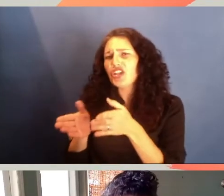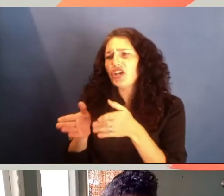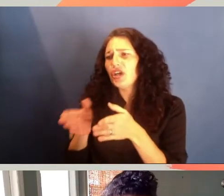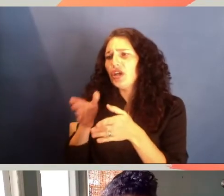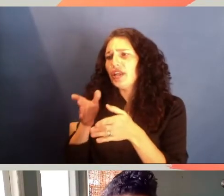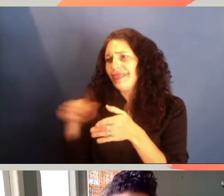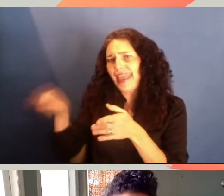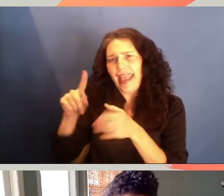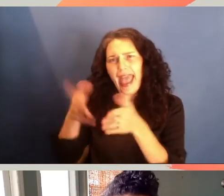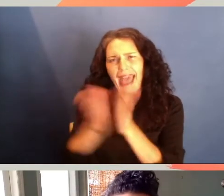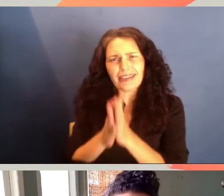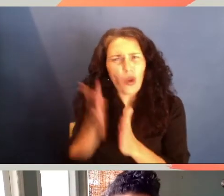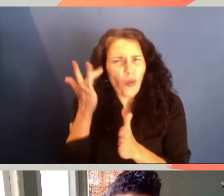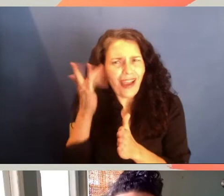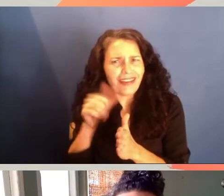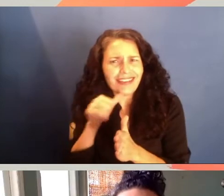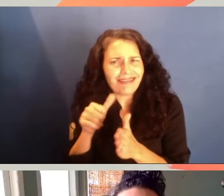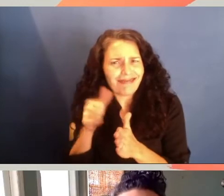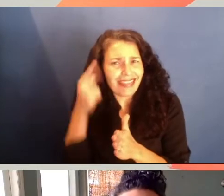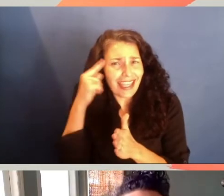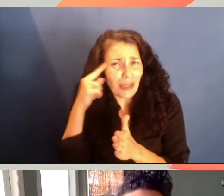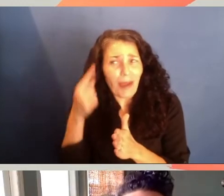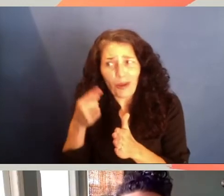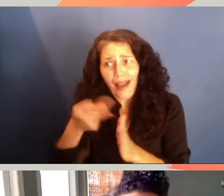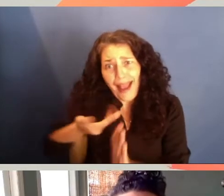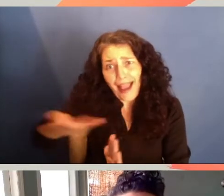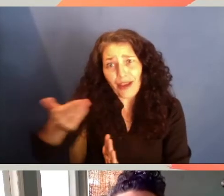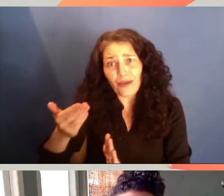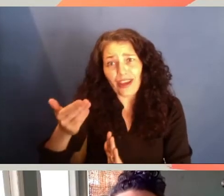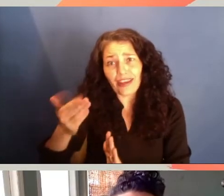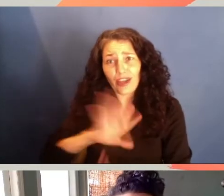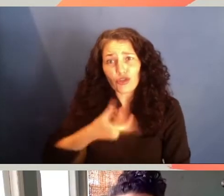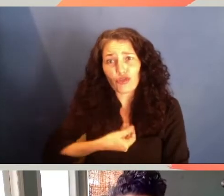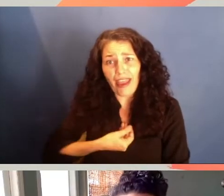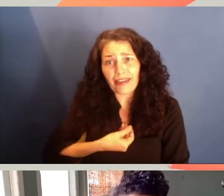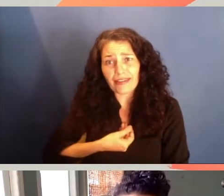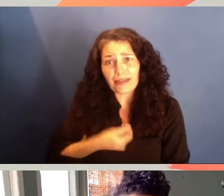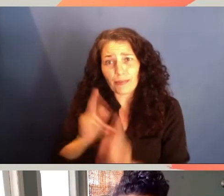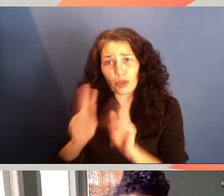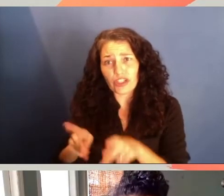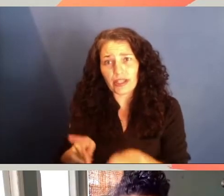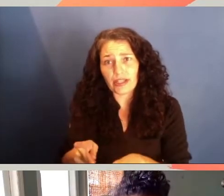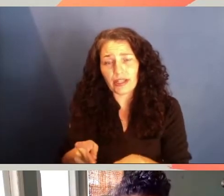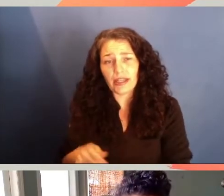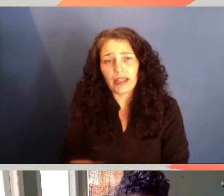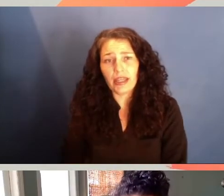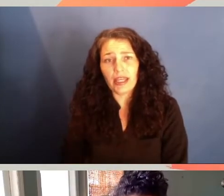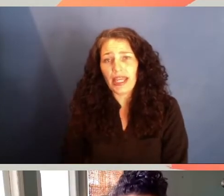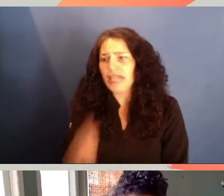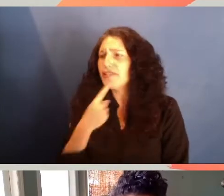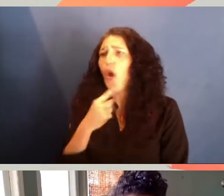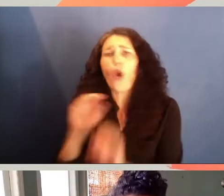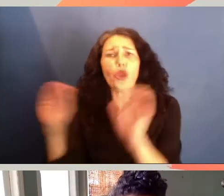to play this part?" And the director said that there were no trans actors. And I read this and I was just like, "Hey."